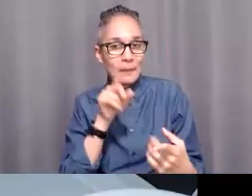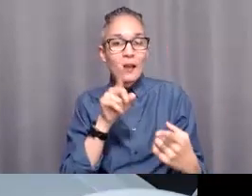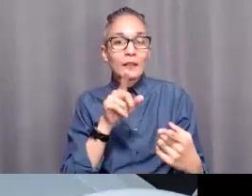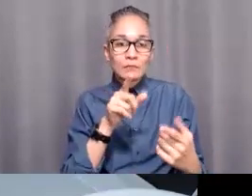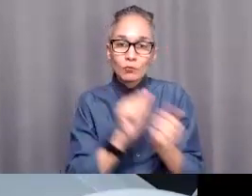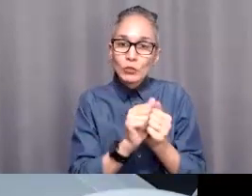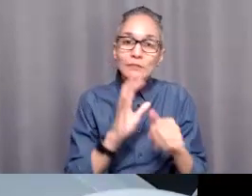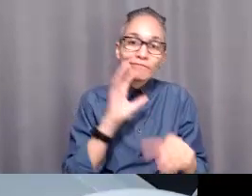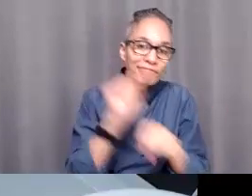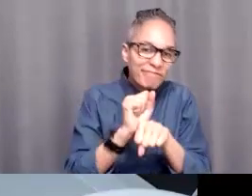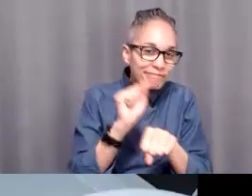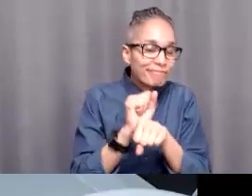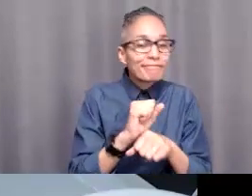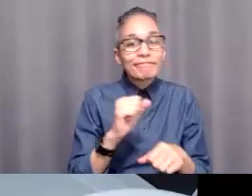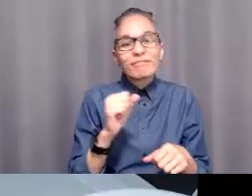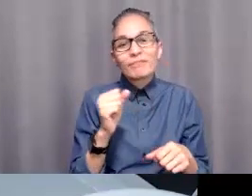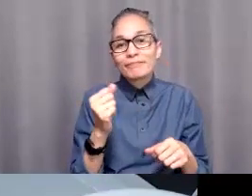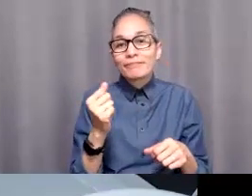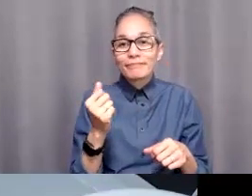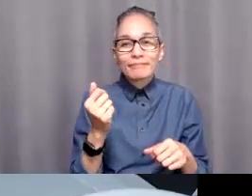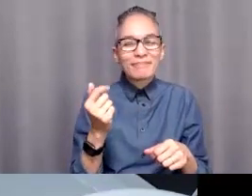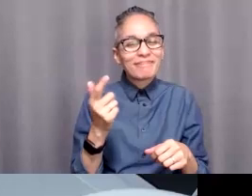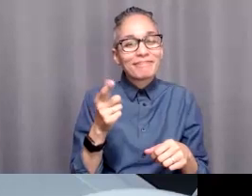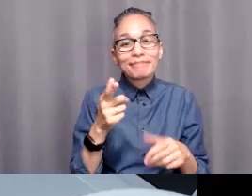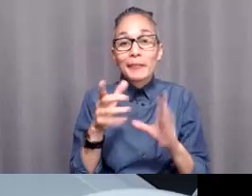you know, the, assignment comments and whatnot.